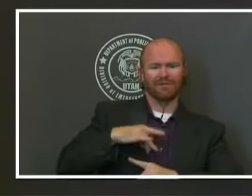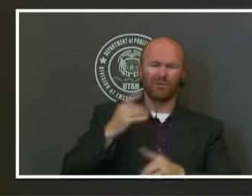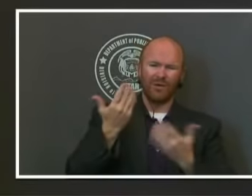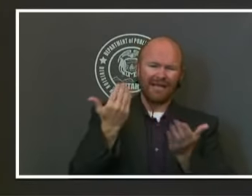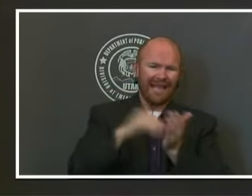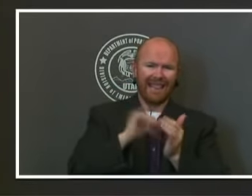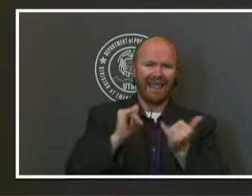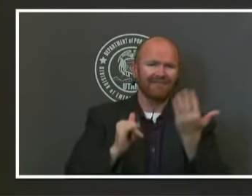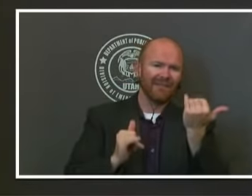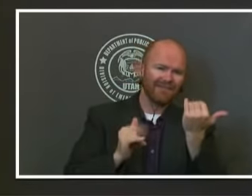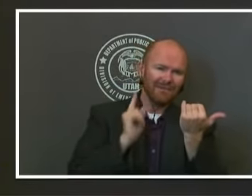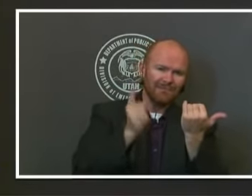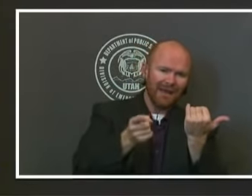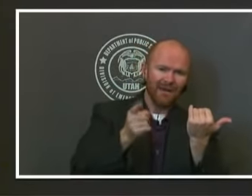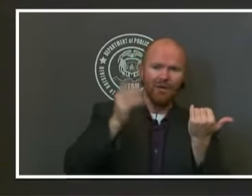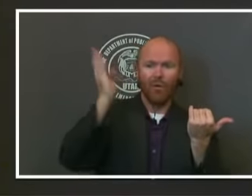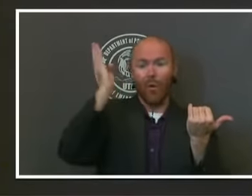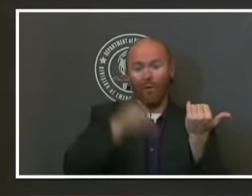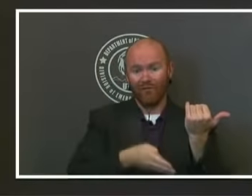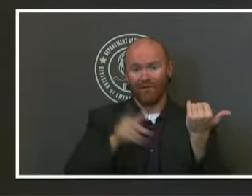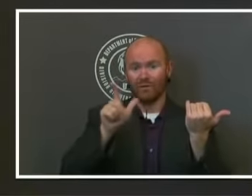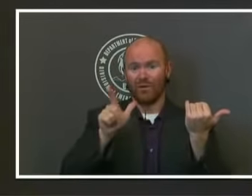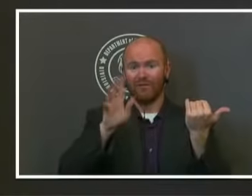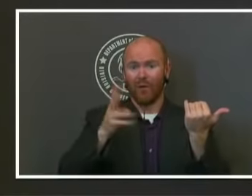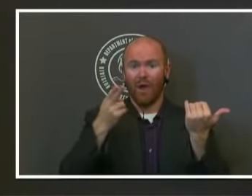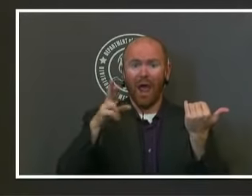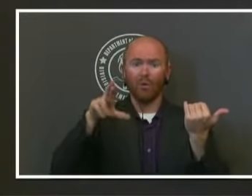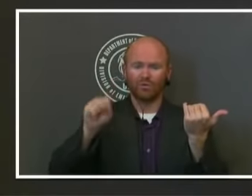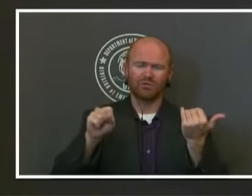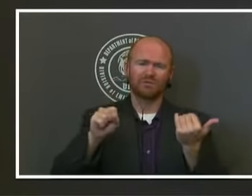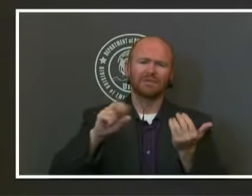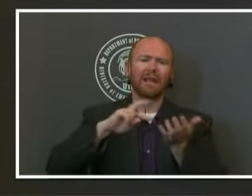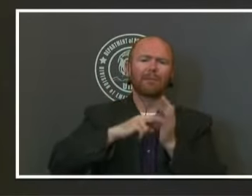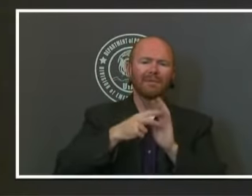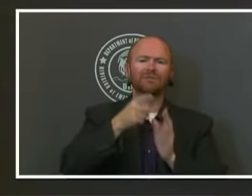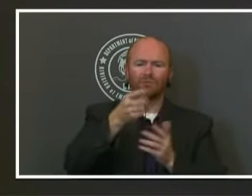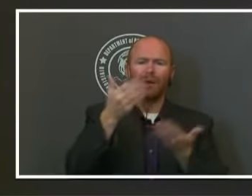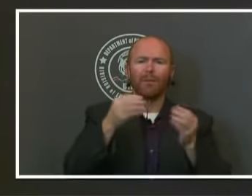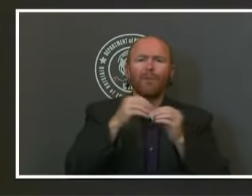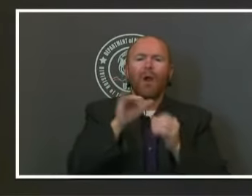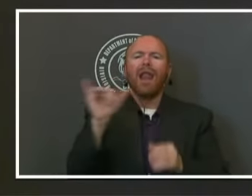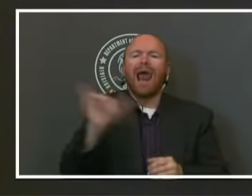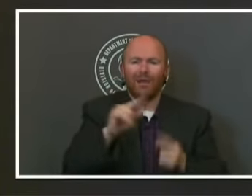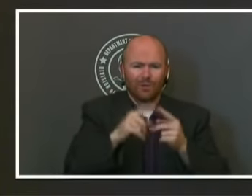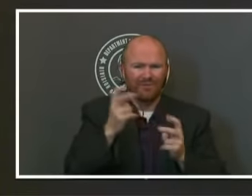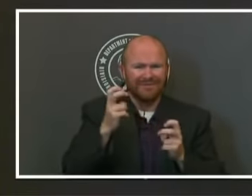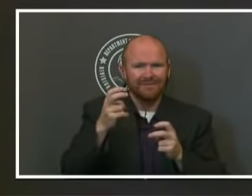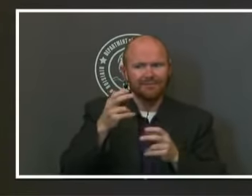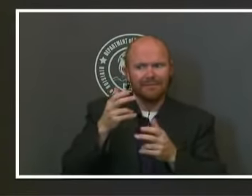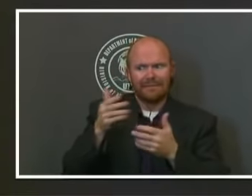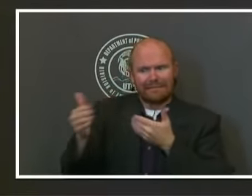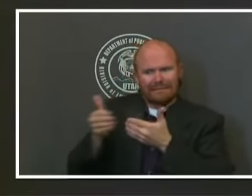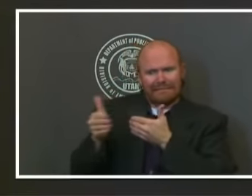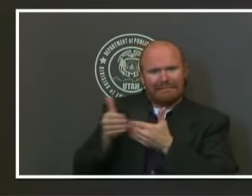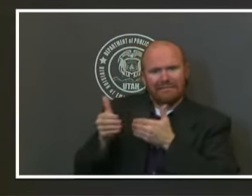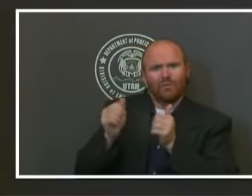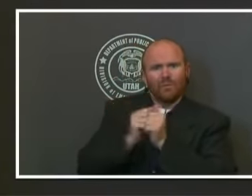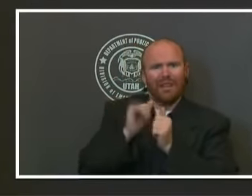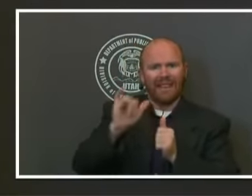twenty four hour period is that you're more likely to come in contact with co bid over